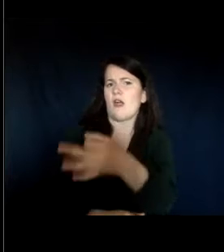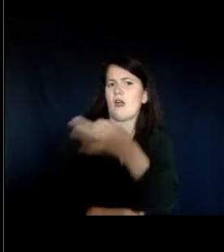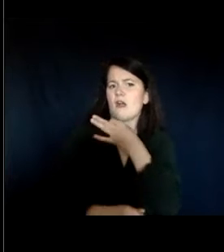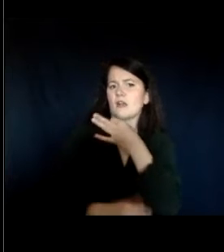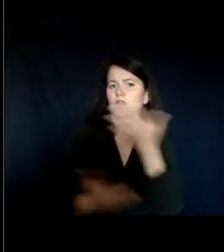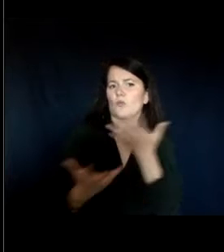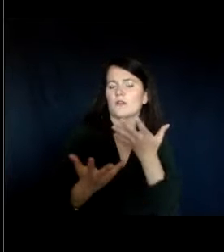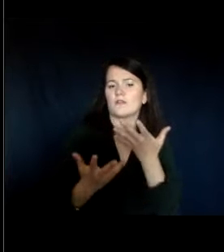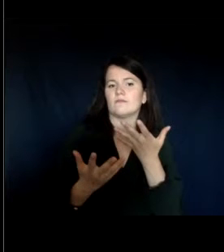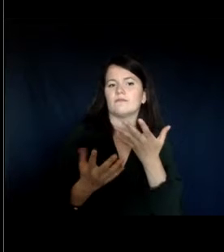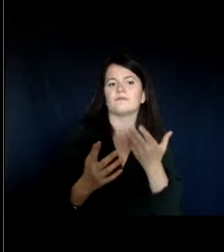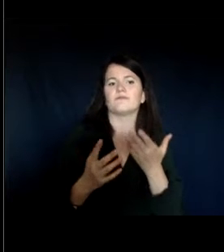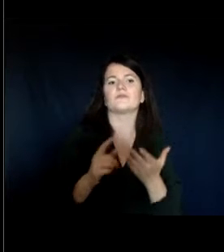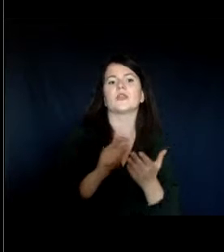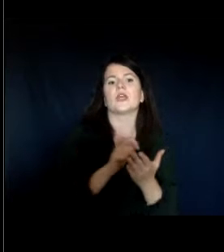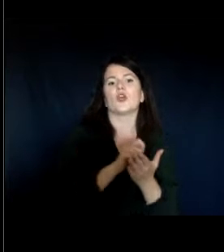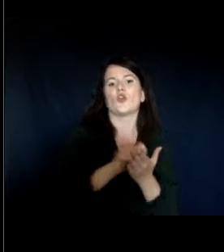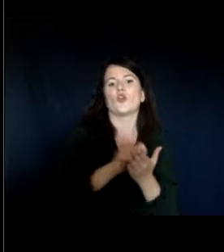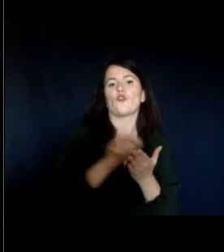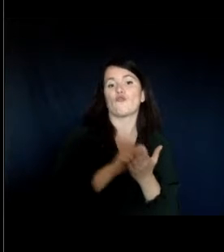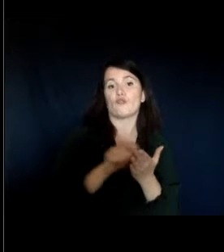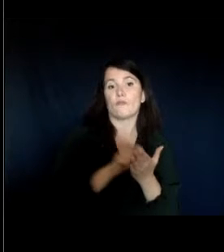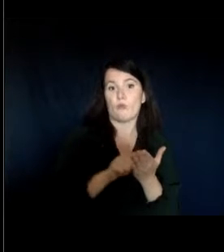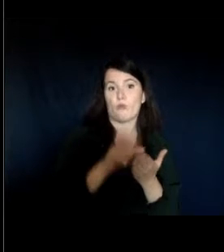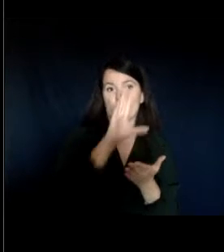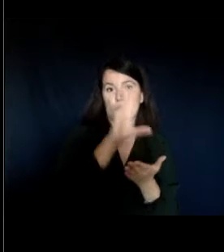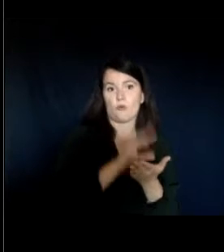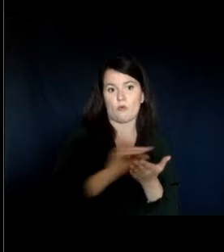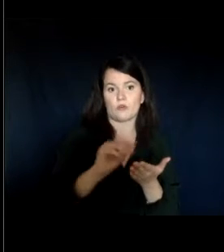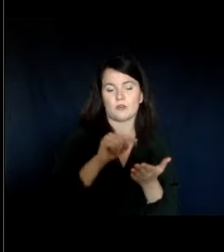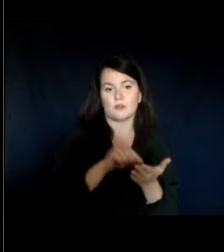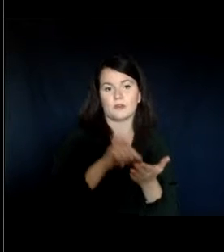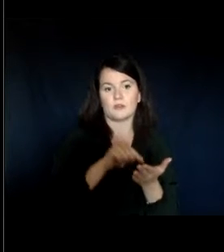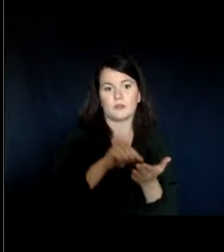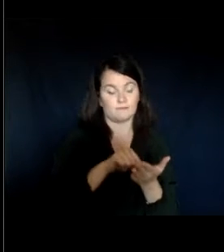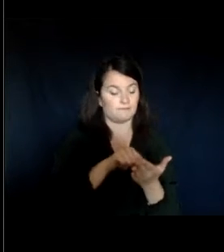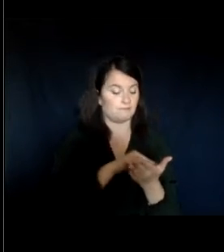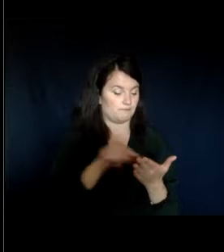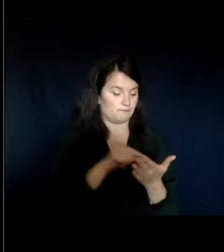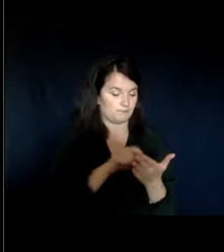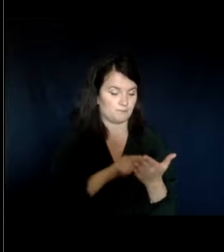whether this new approach will have an impact on the thematic concentration